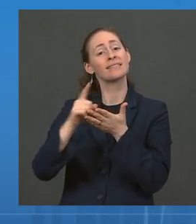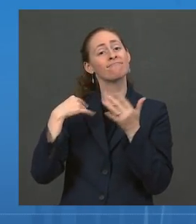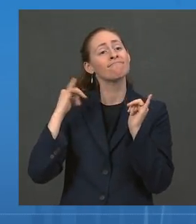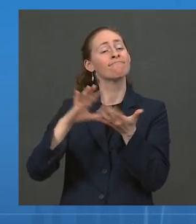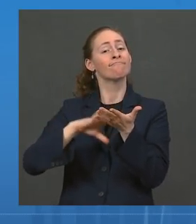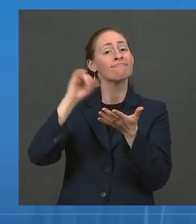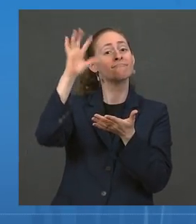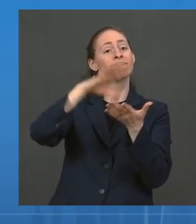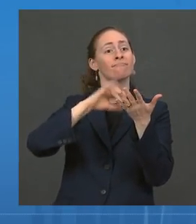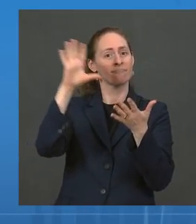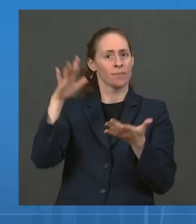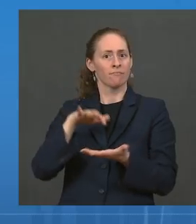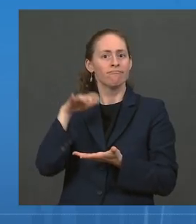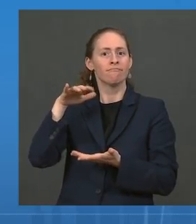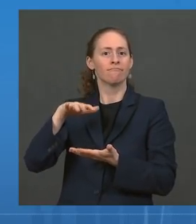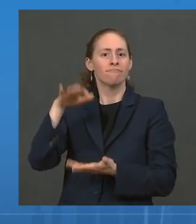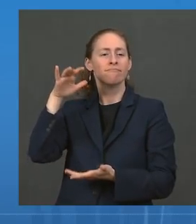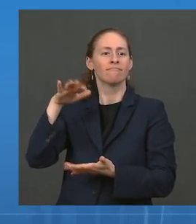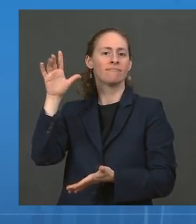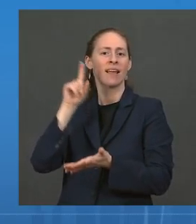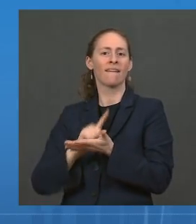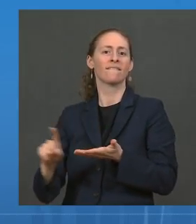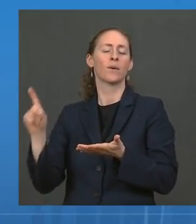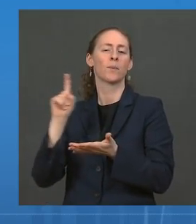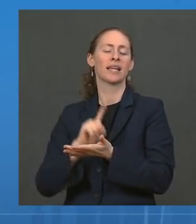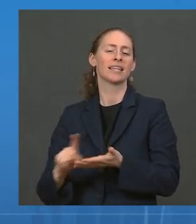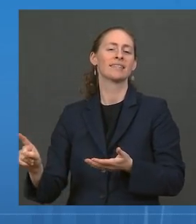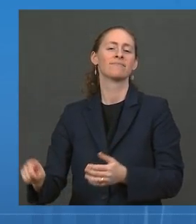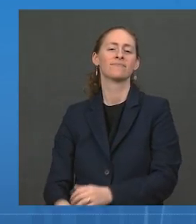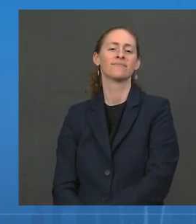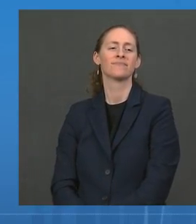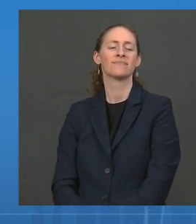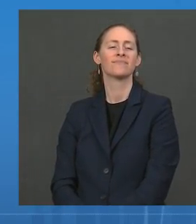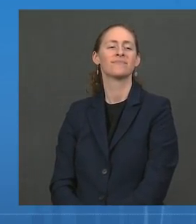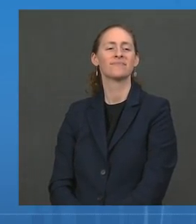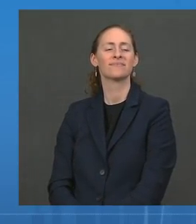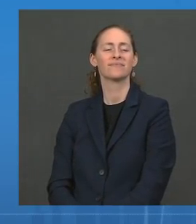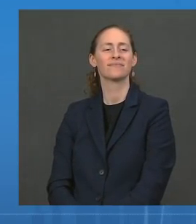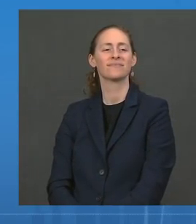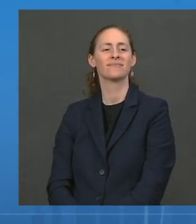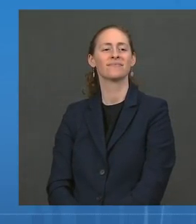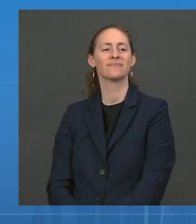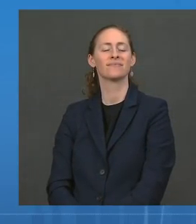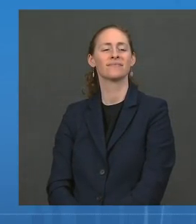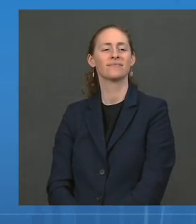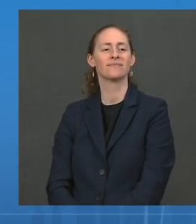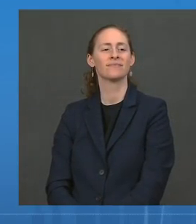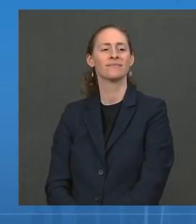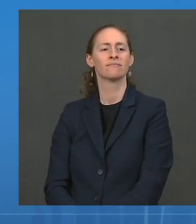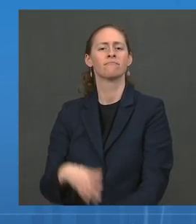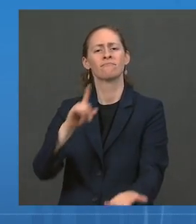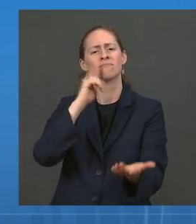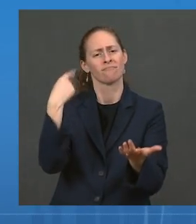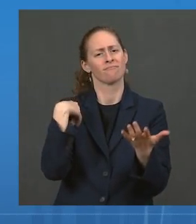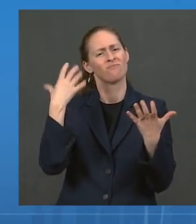We're also continuing to take additional steps to help vaccinate the world. Already, we've ramped up manufacturing here and abroad,